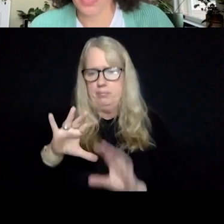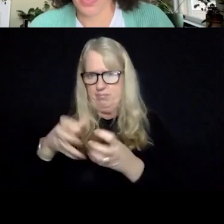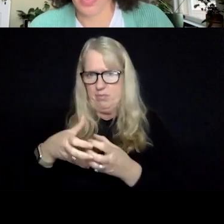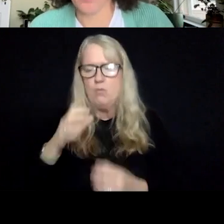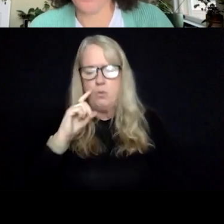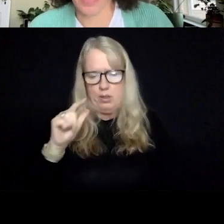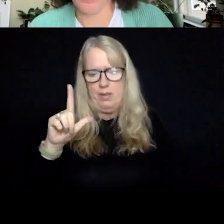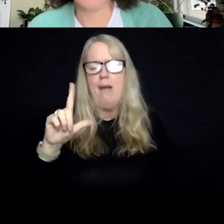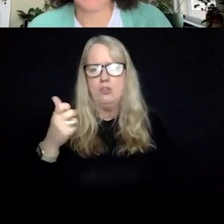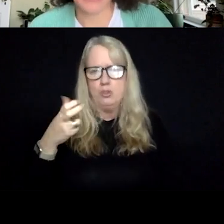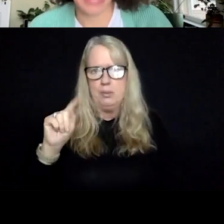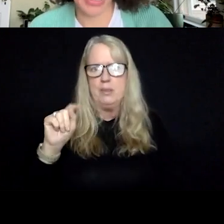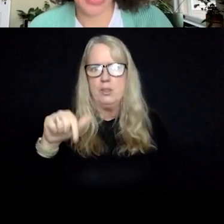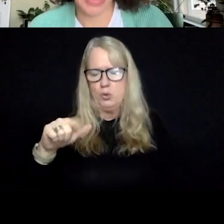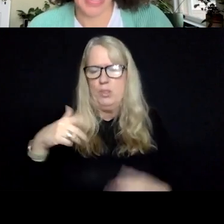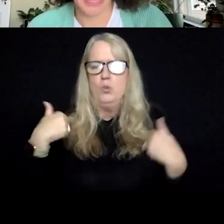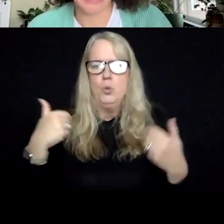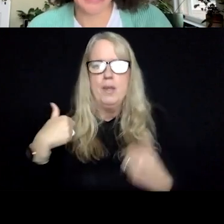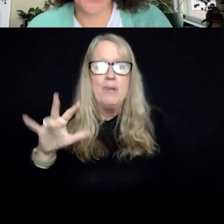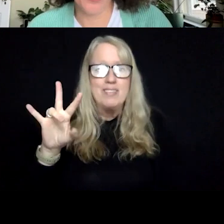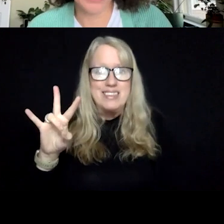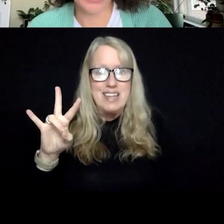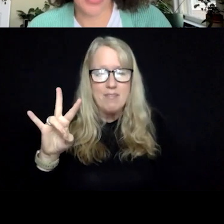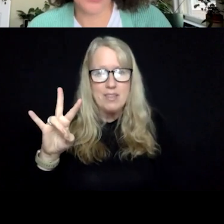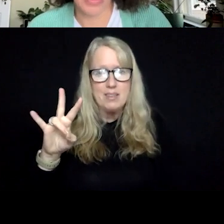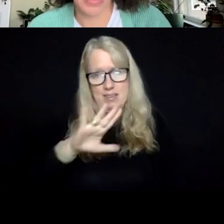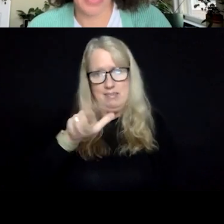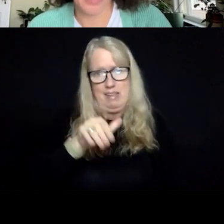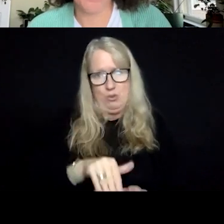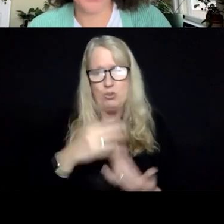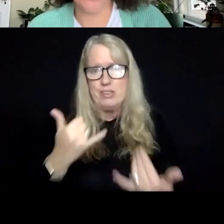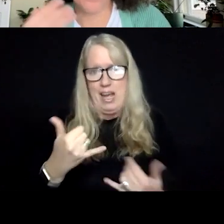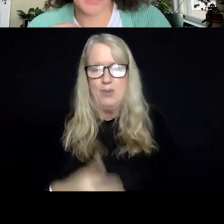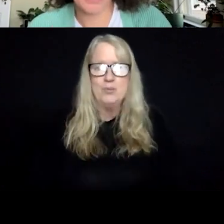YOUTH, SEVEN CENTERS. IT IS IMPORTANT TO NOTE THAT, FROM MY